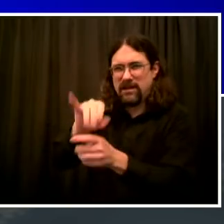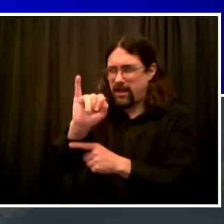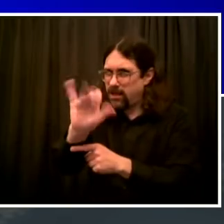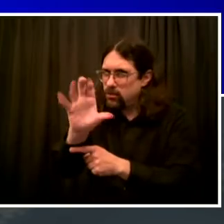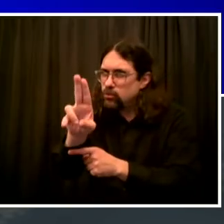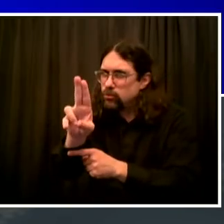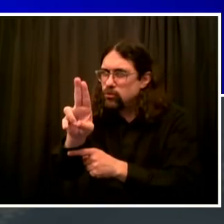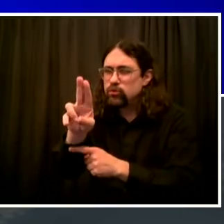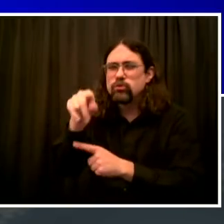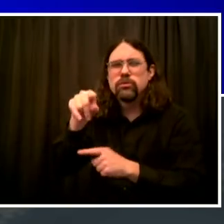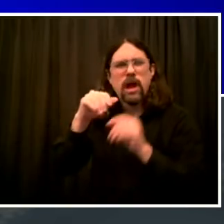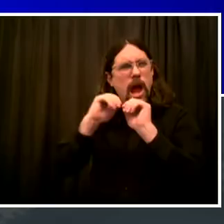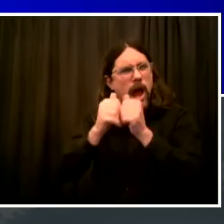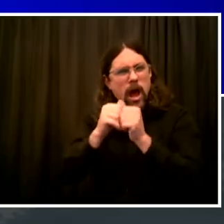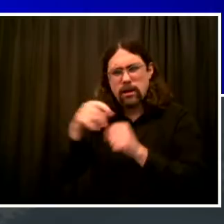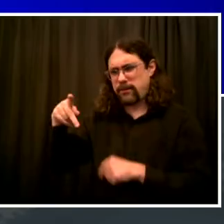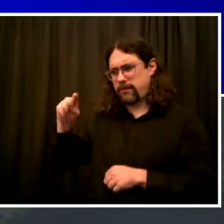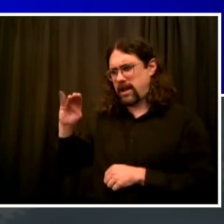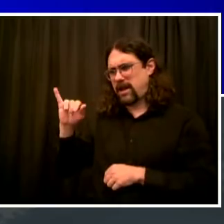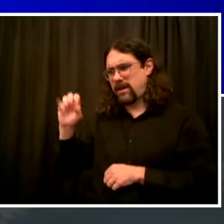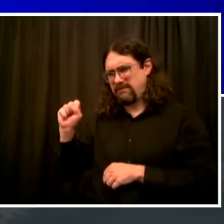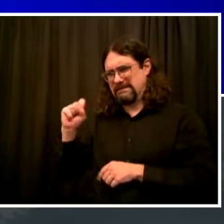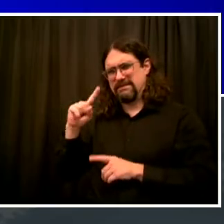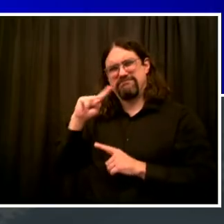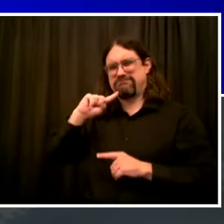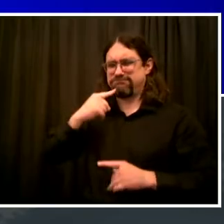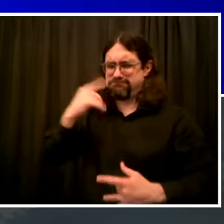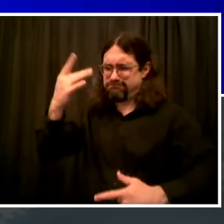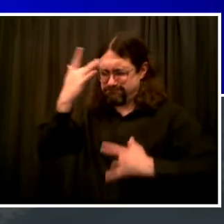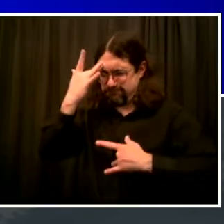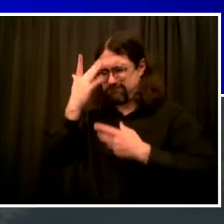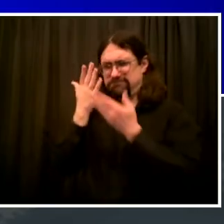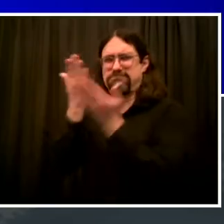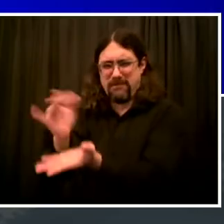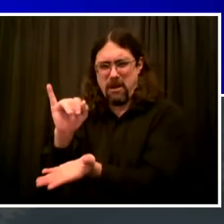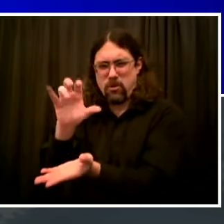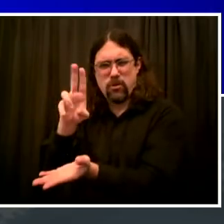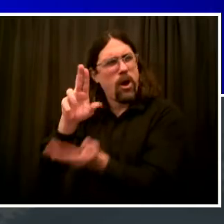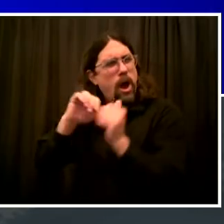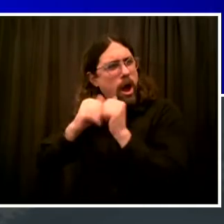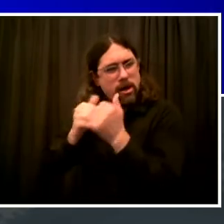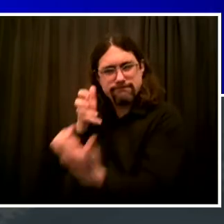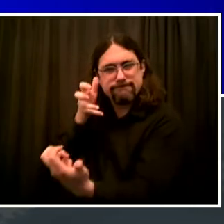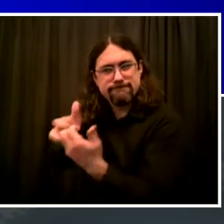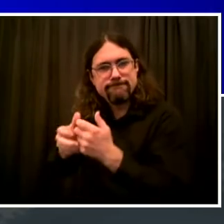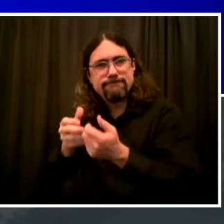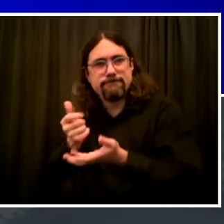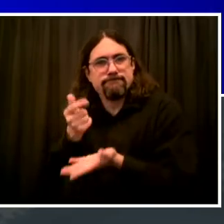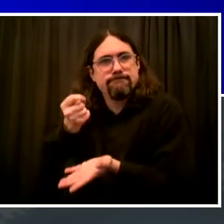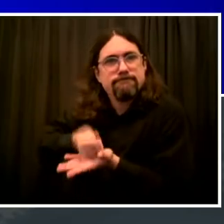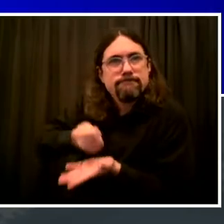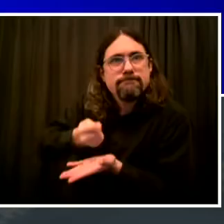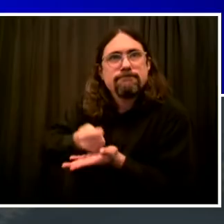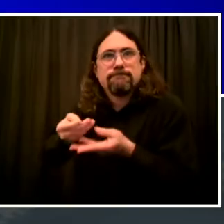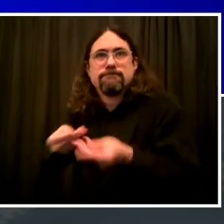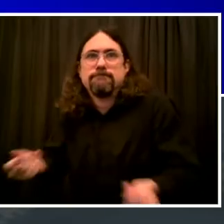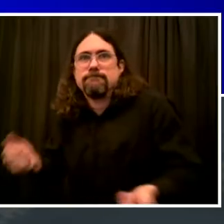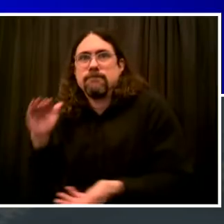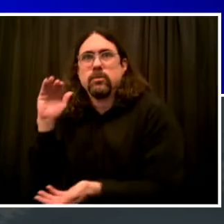THE PEDIATRIC